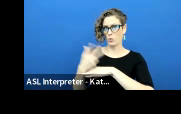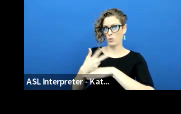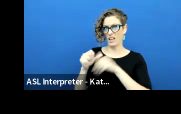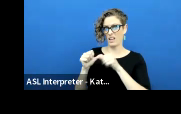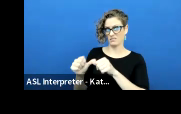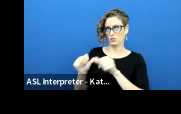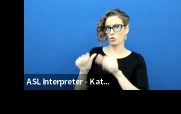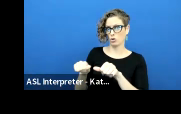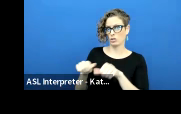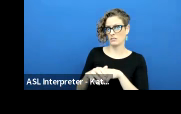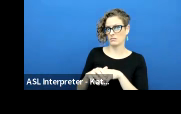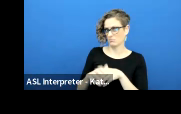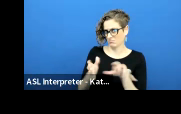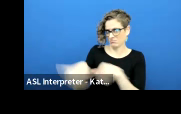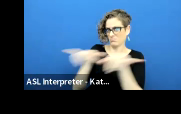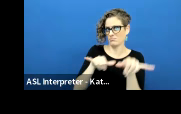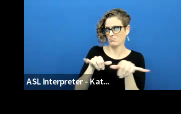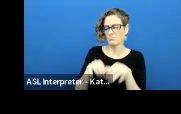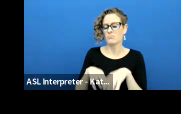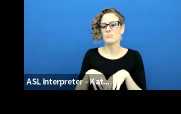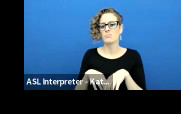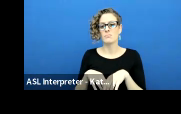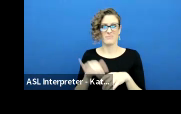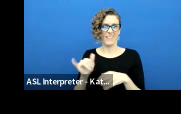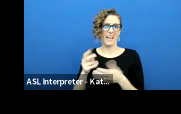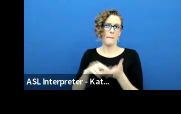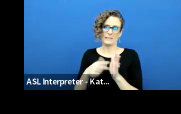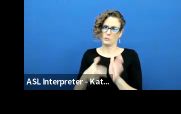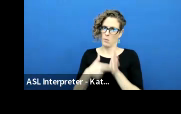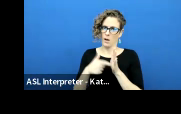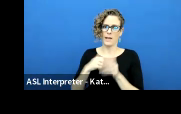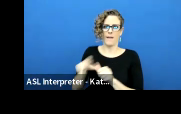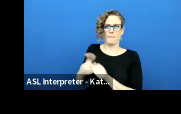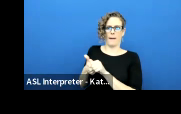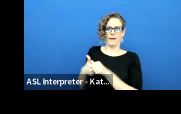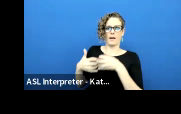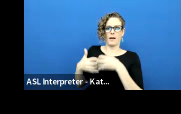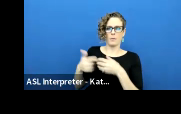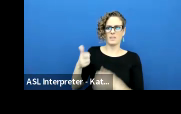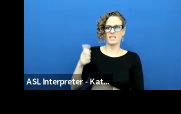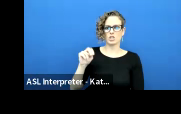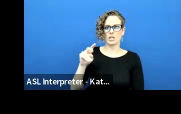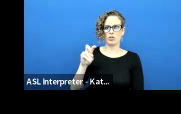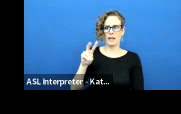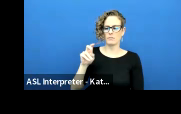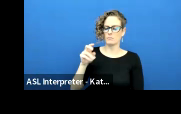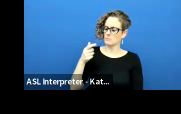in that case you probably need a backup generator or a solar you know one of these um solar panels